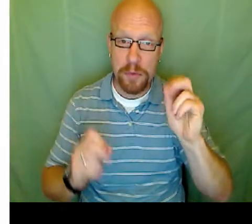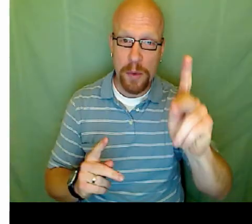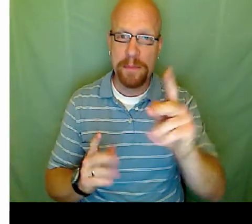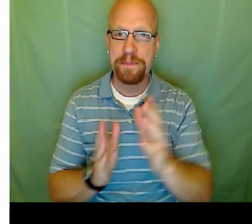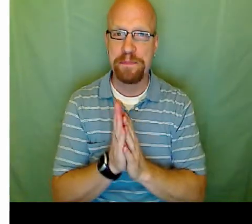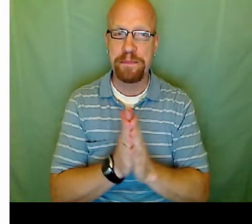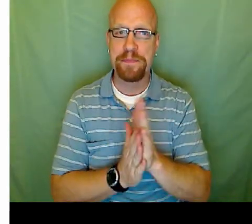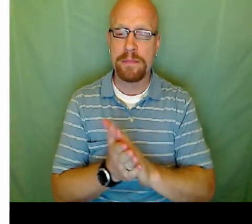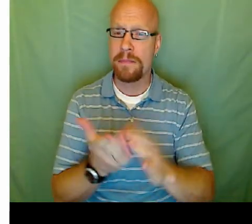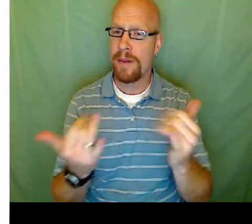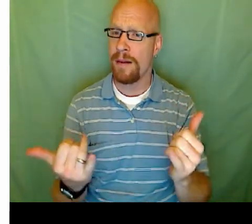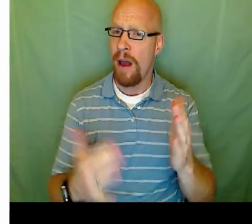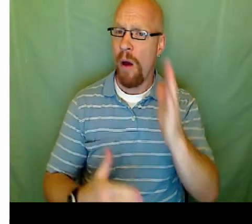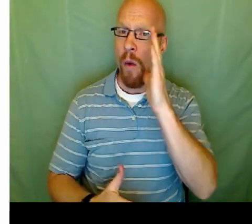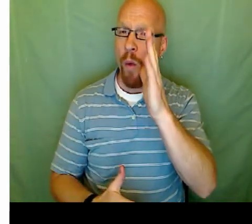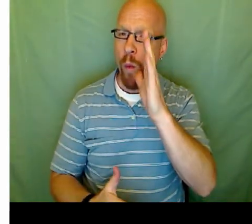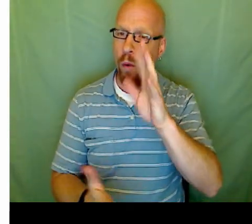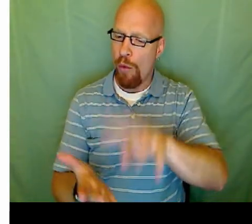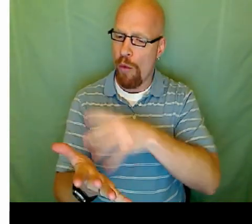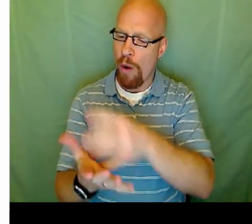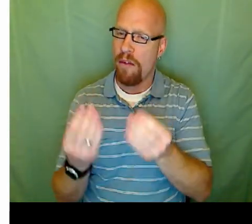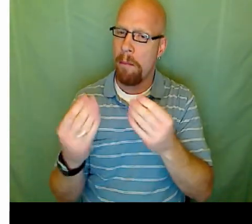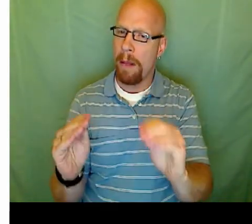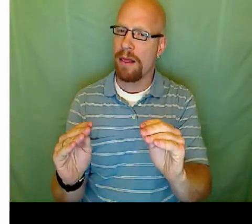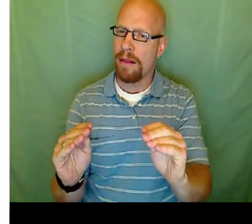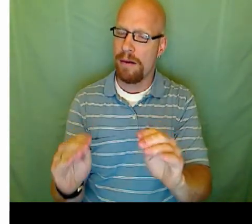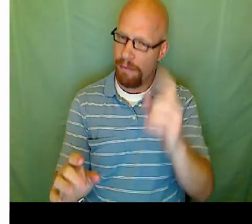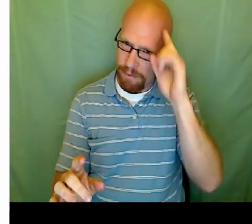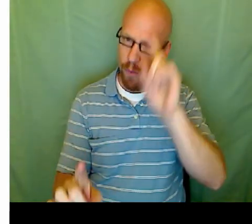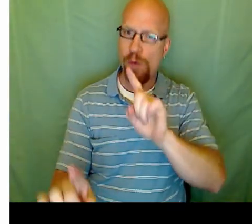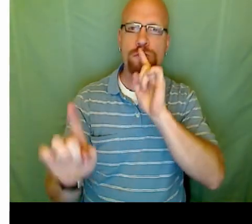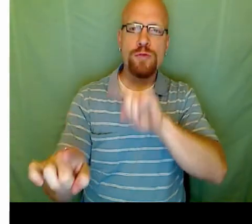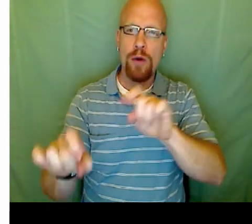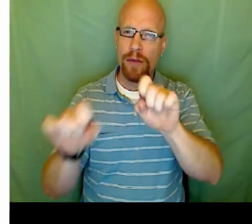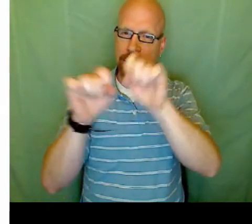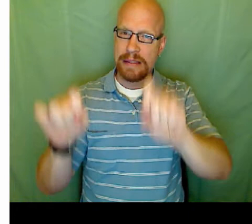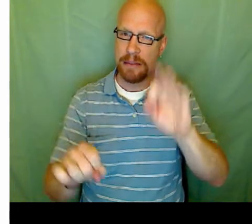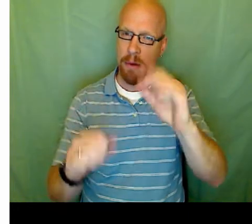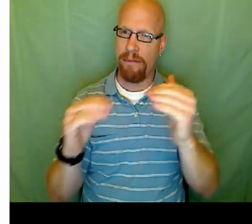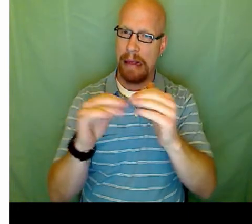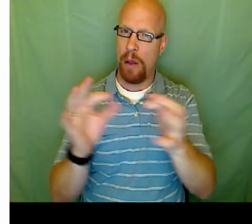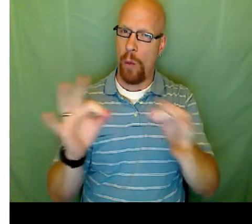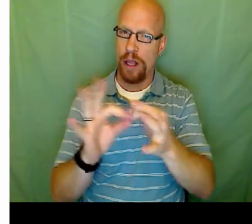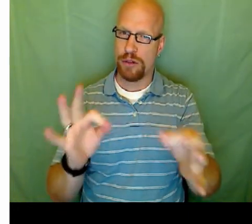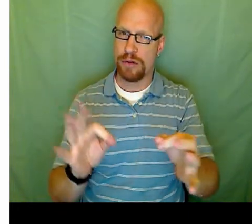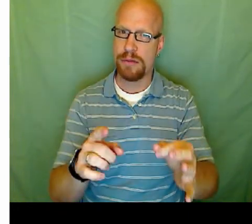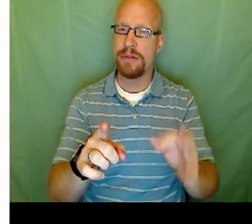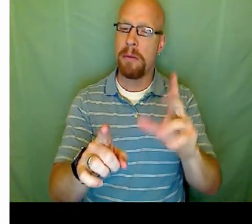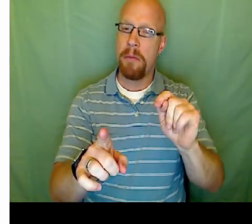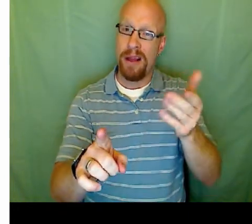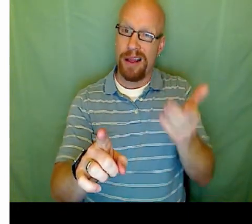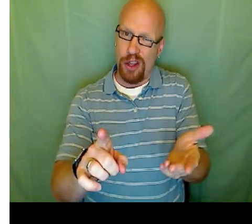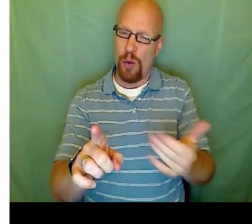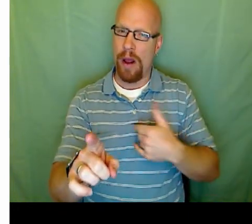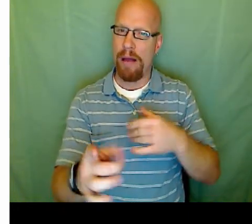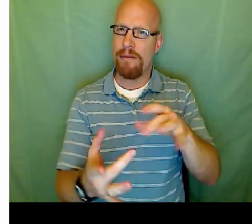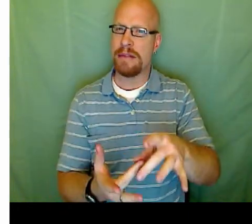Okay. Now we're going to graph using graphing method to solve a system of two equations.